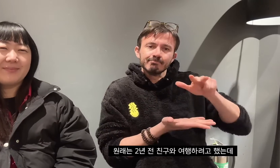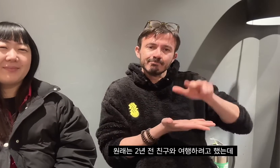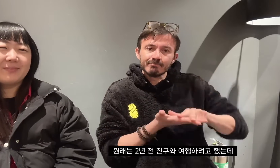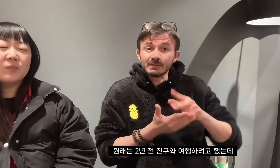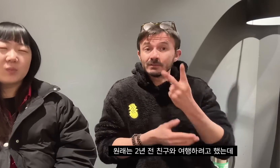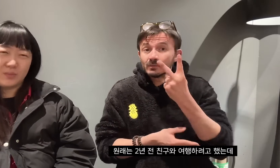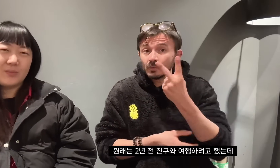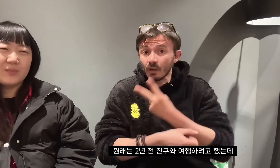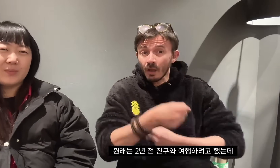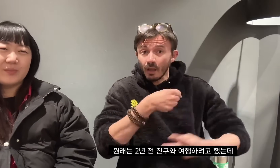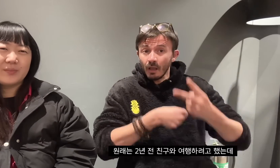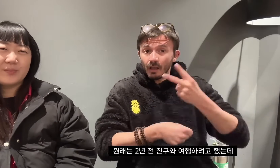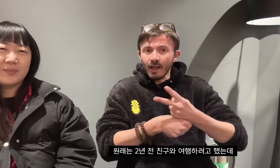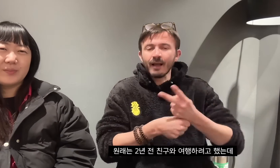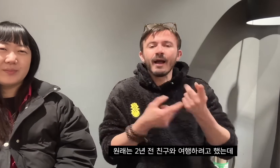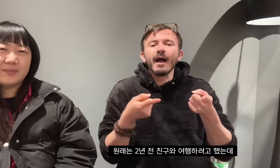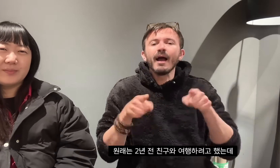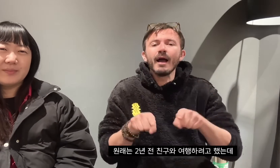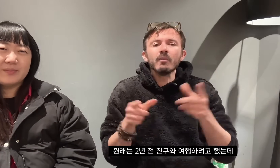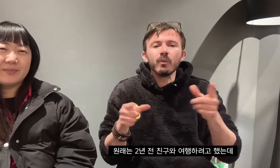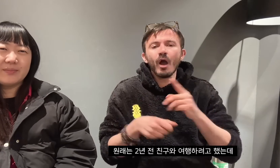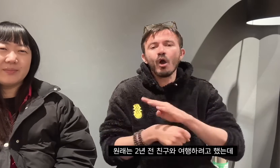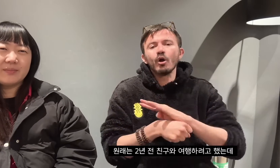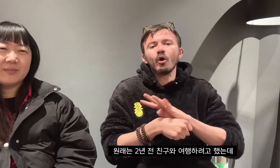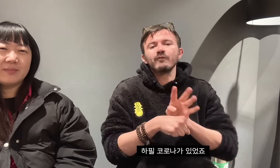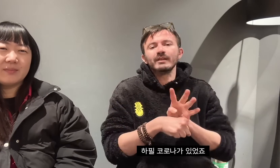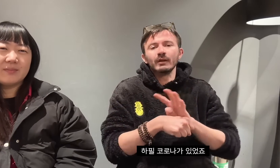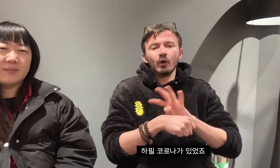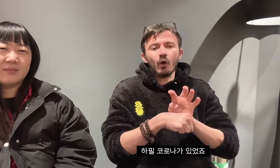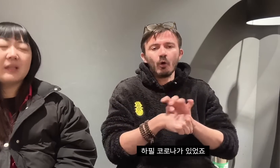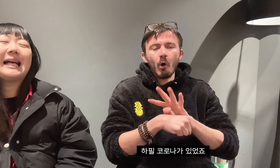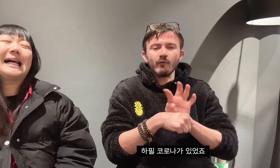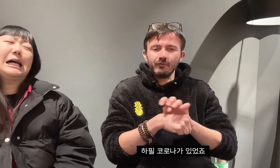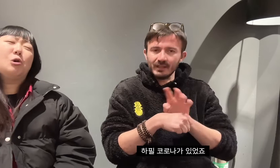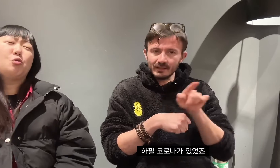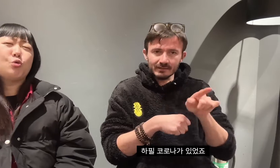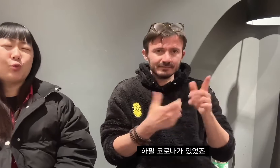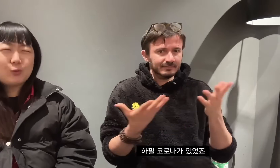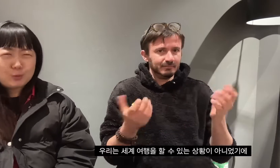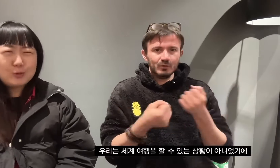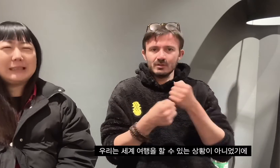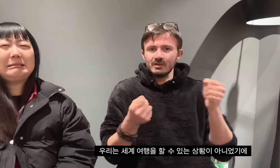Originally, I was going to travel with a friend 2 years ago, but there was Corona.